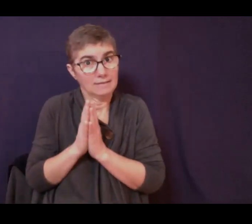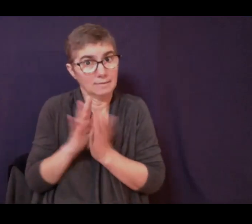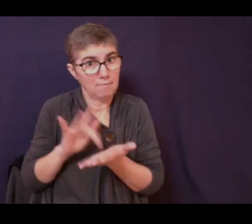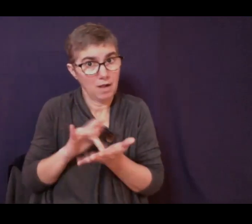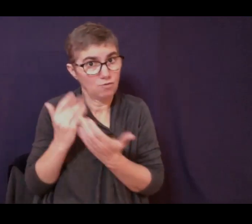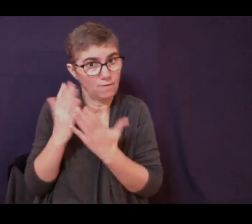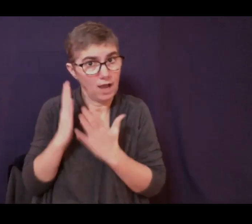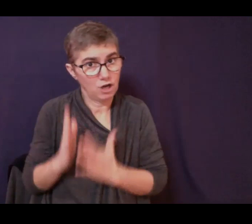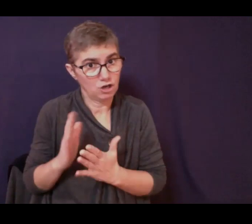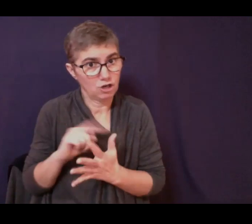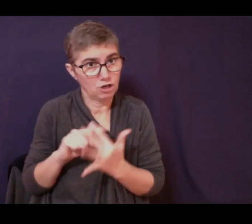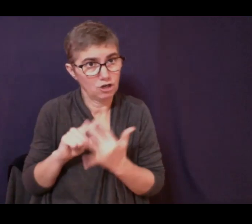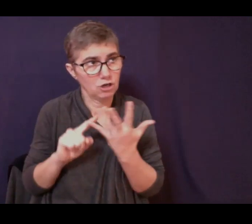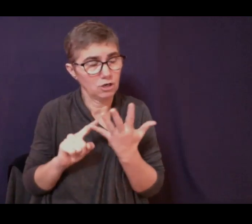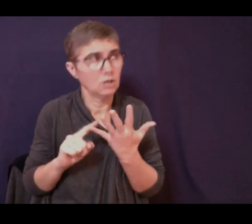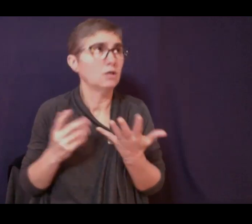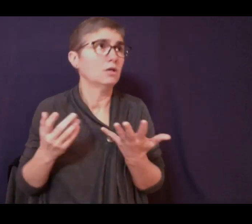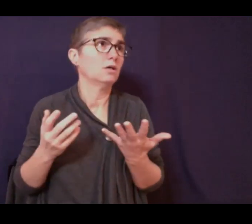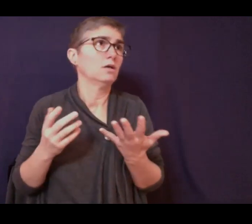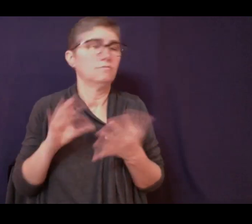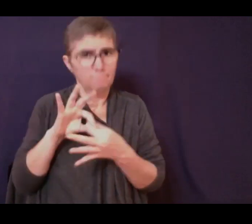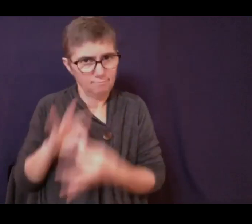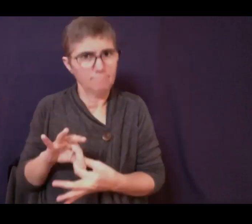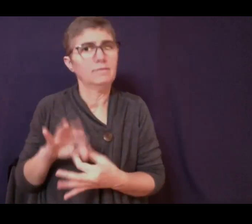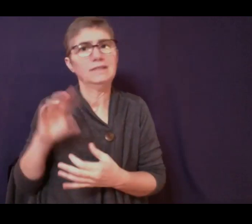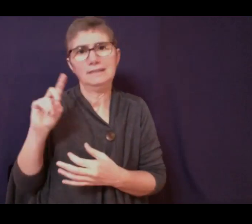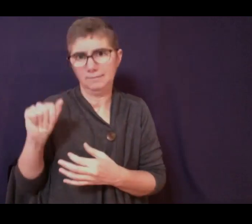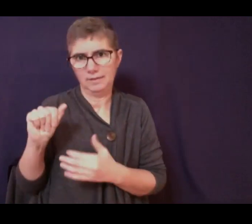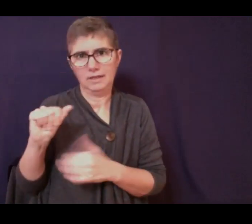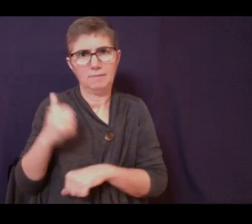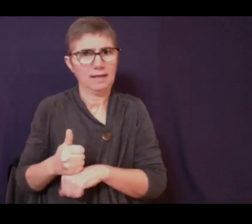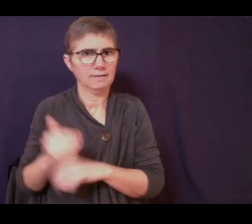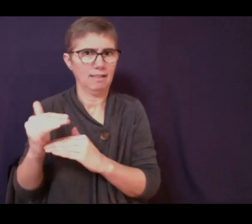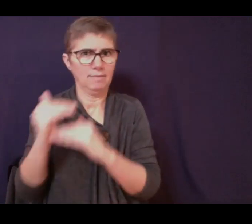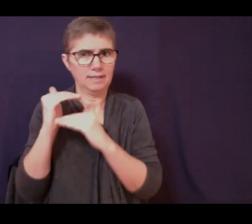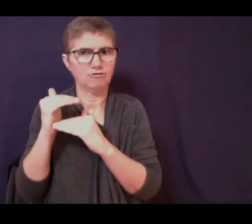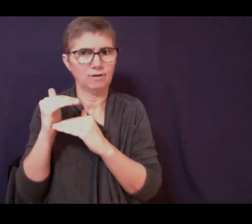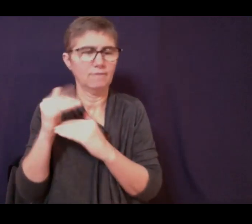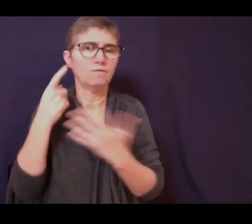are going to be around the disability based limitation so what sort of functional